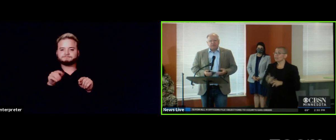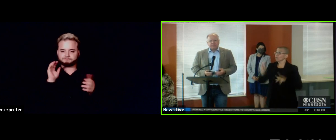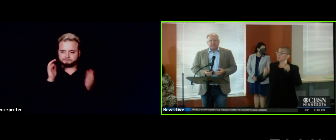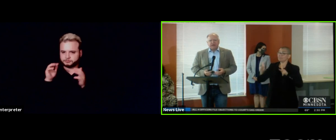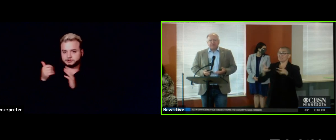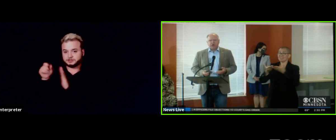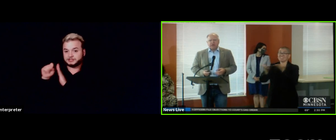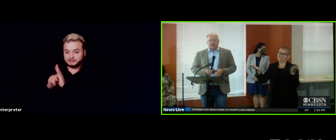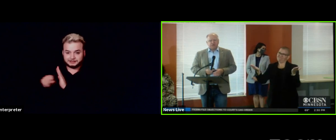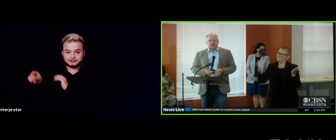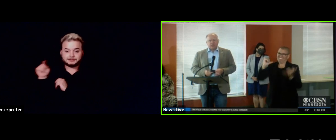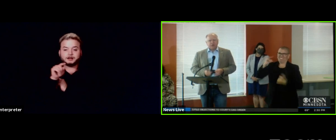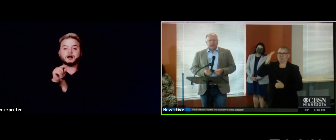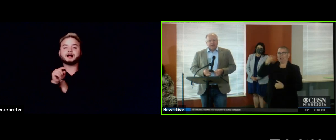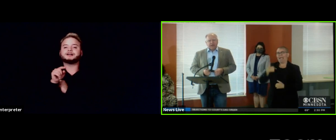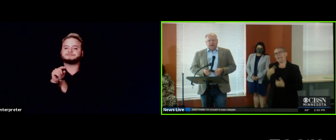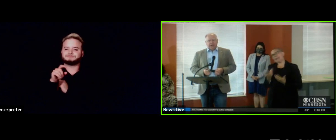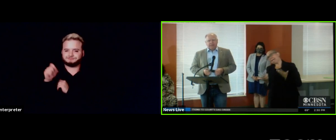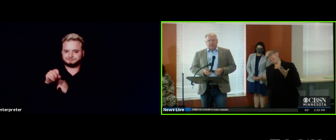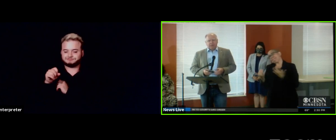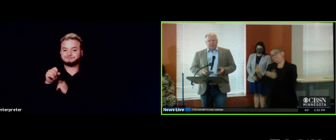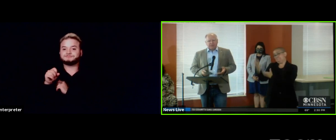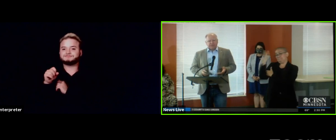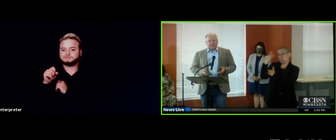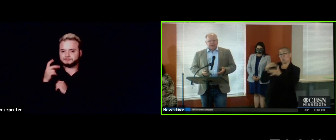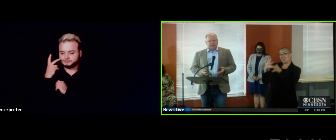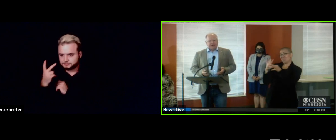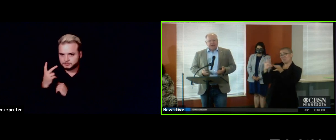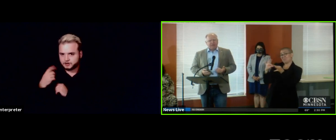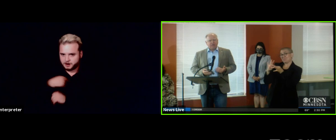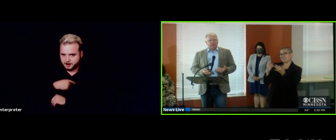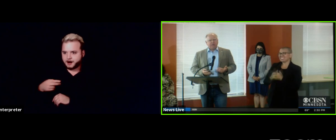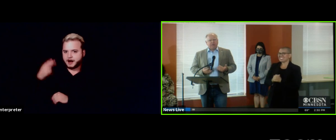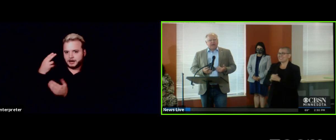the things that I'm talking just this morning with businesses about how do we build that